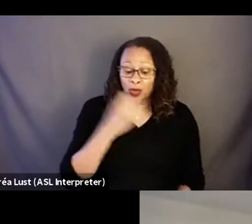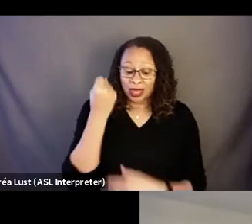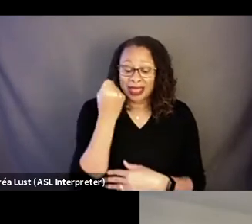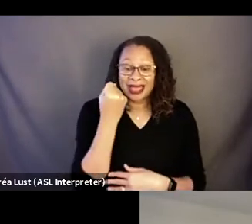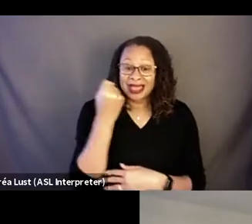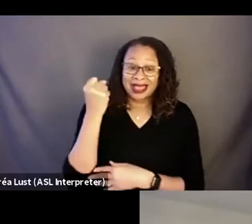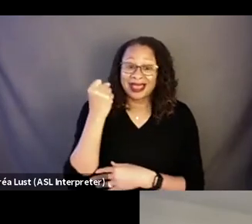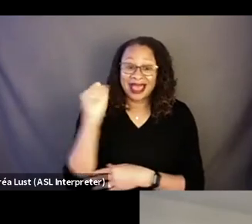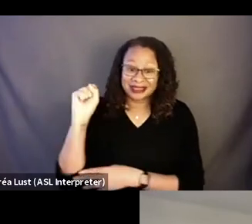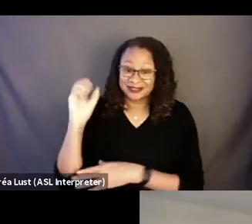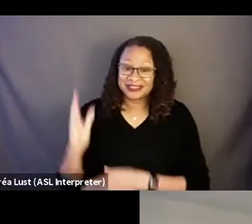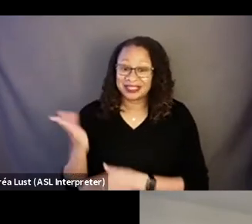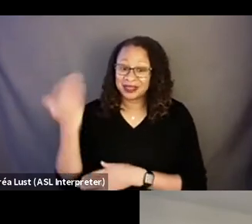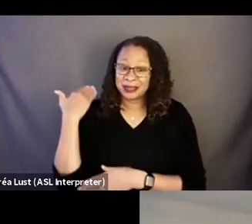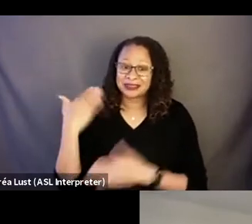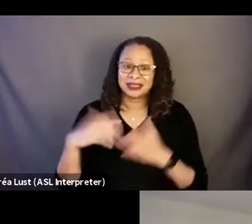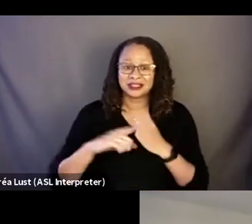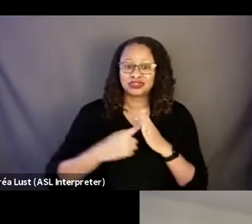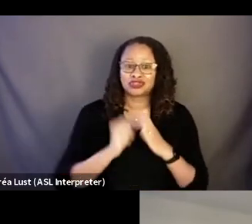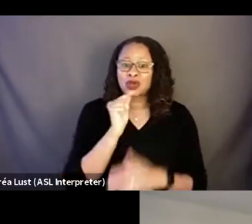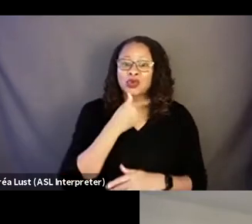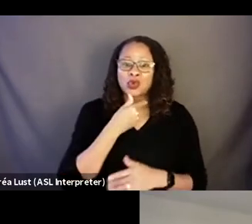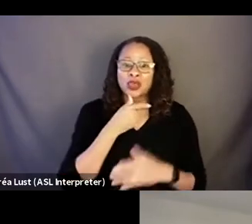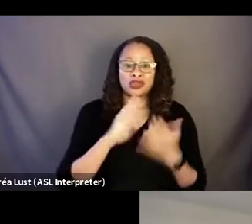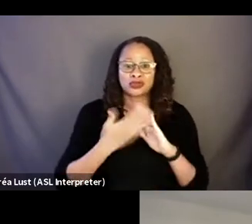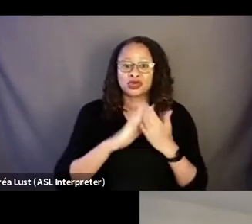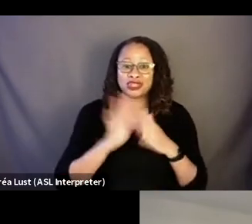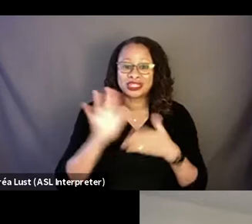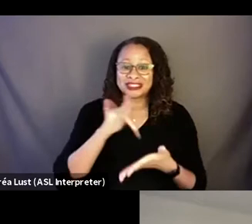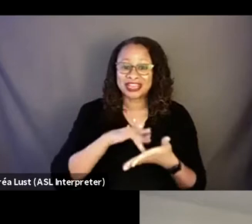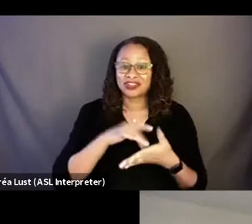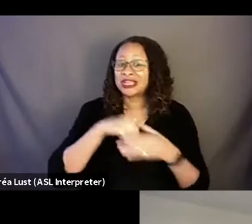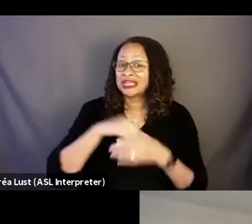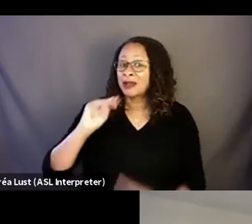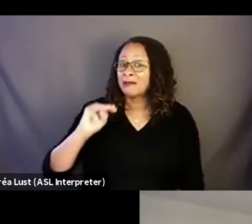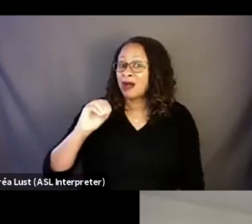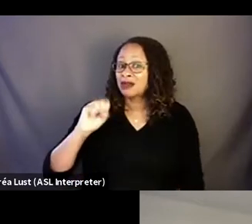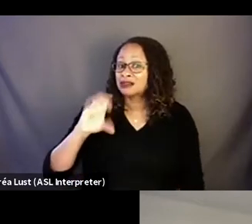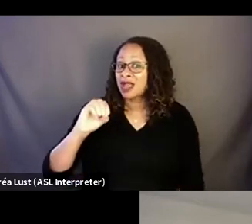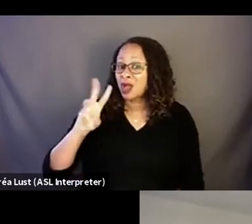had been to start a queer community center in Moscow that was a place for people to have meetings